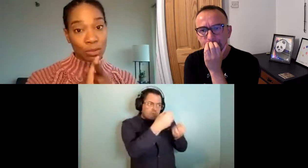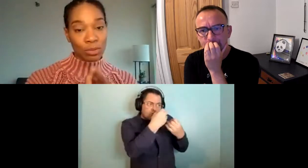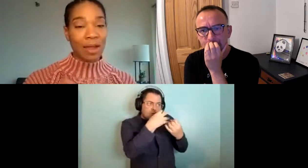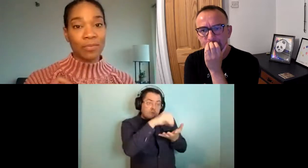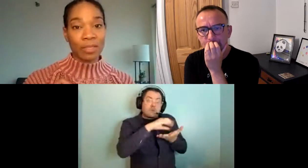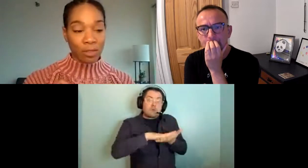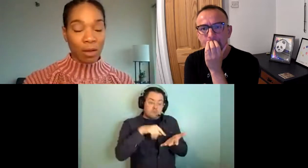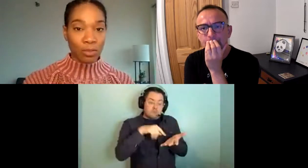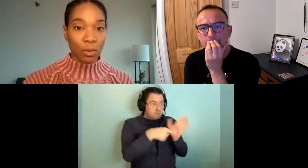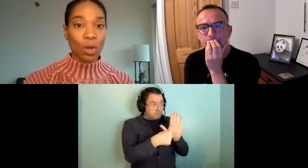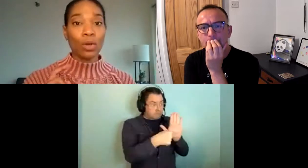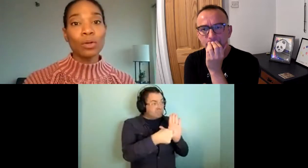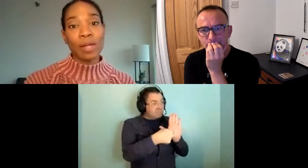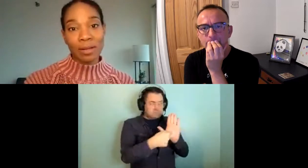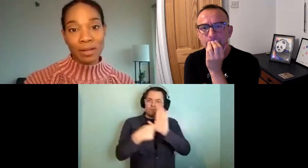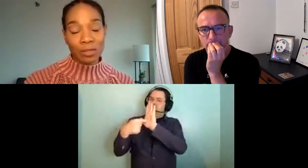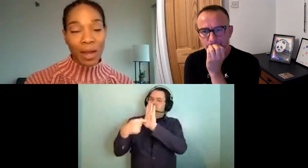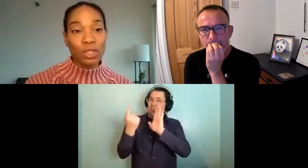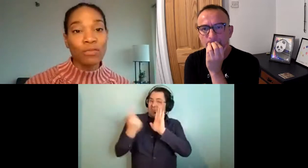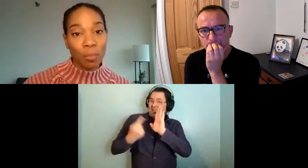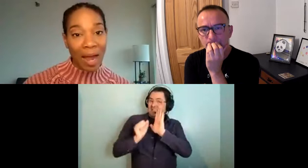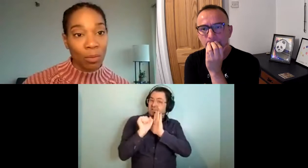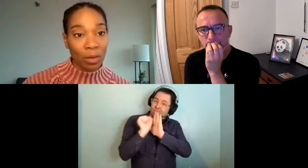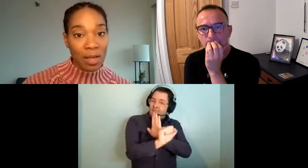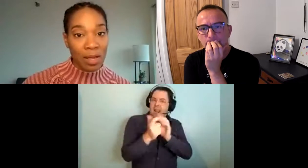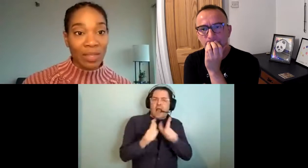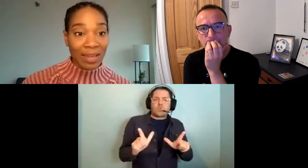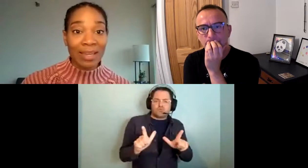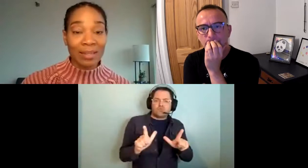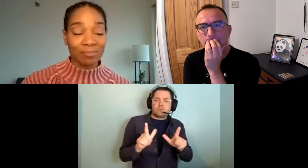So I think I also feel the same you know with your